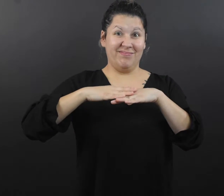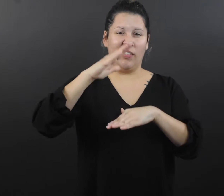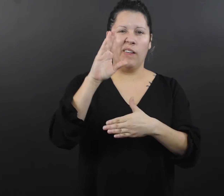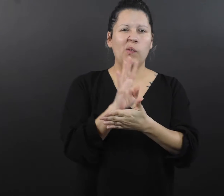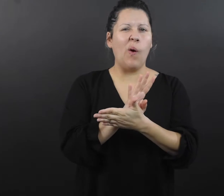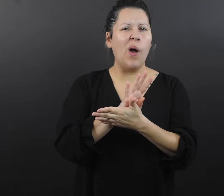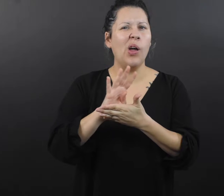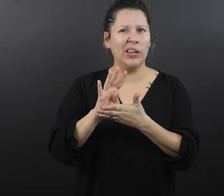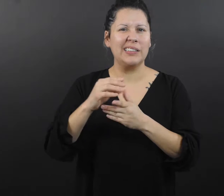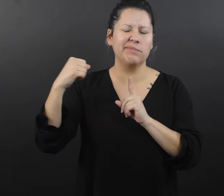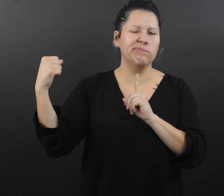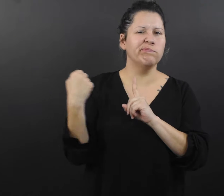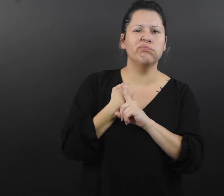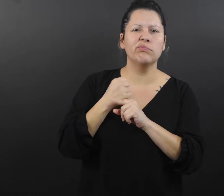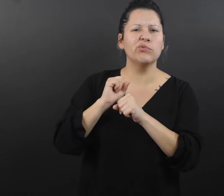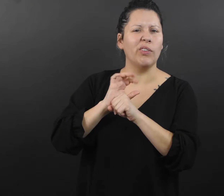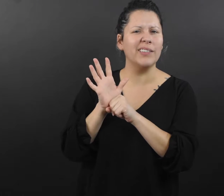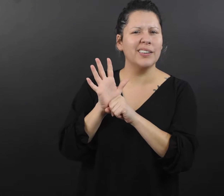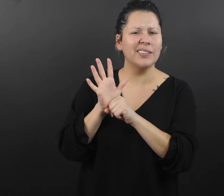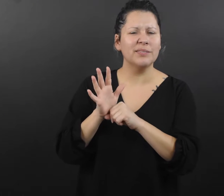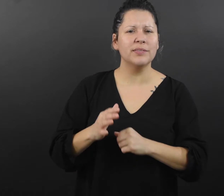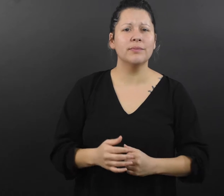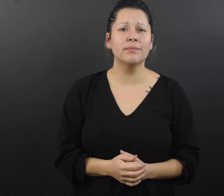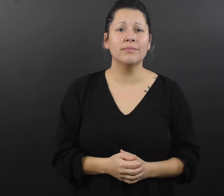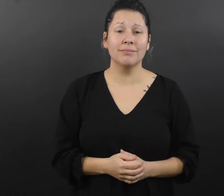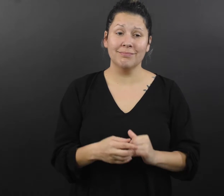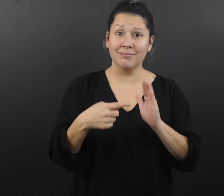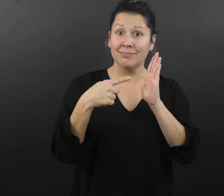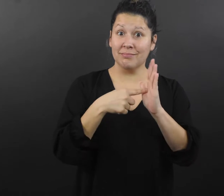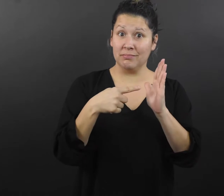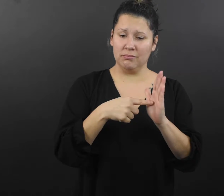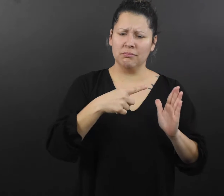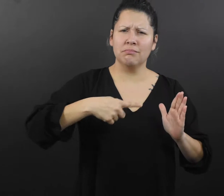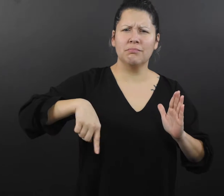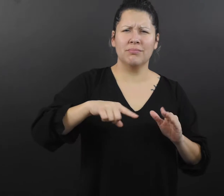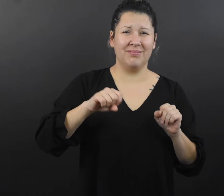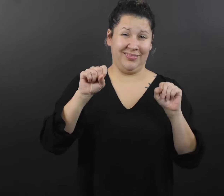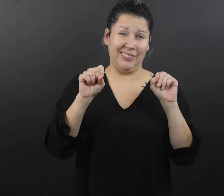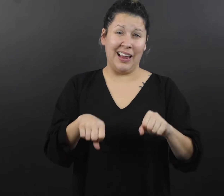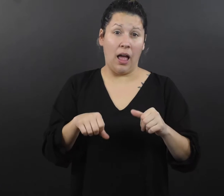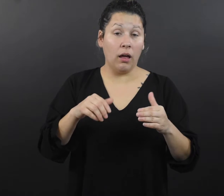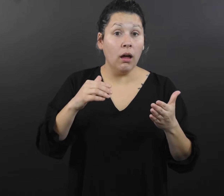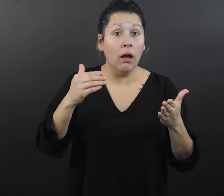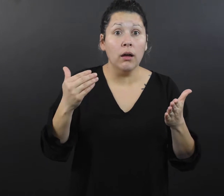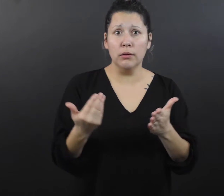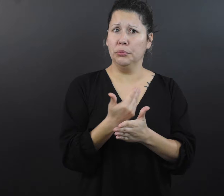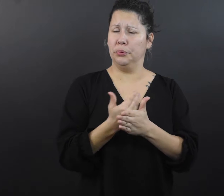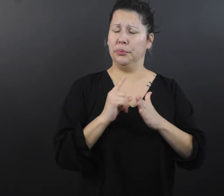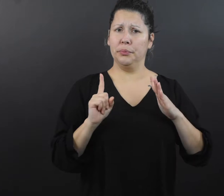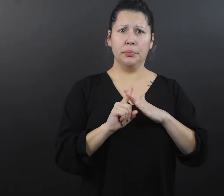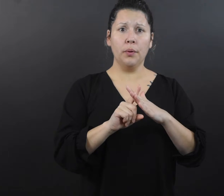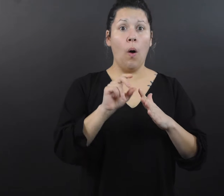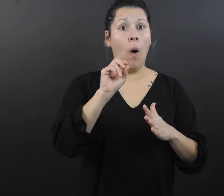infected with the virus that causes COVID-19. Symptoms can be new, returning, or ongoing.